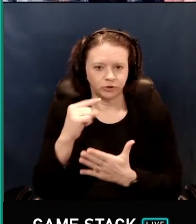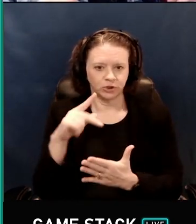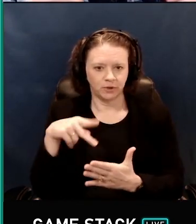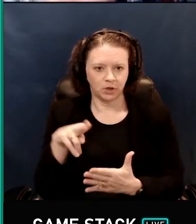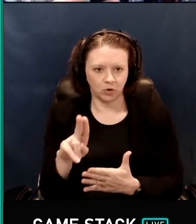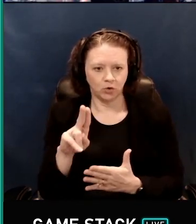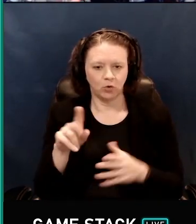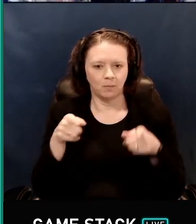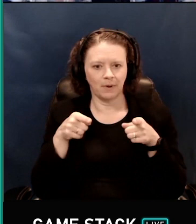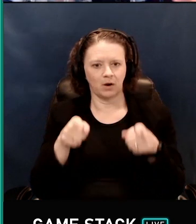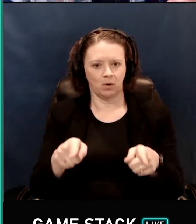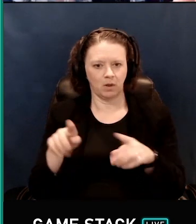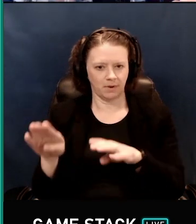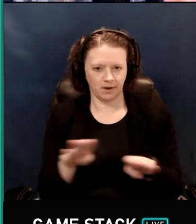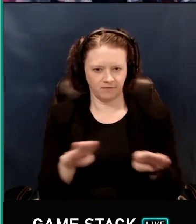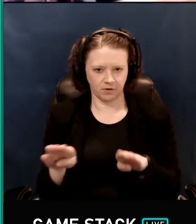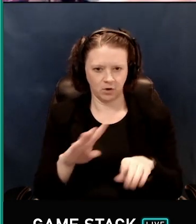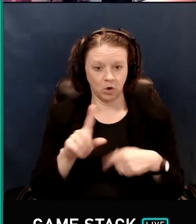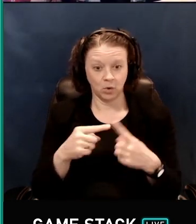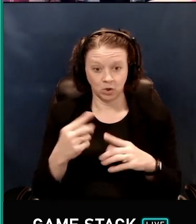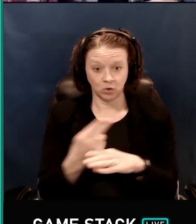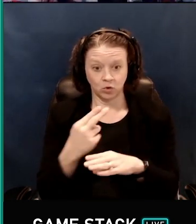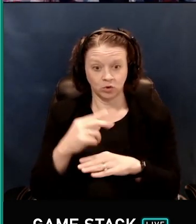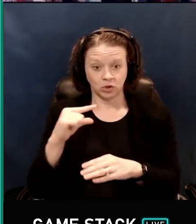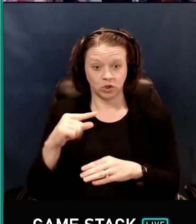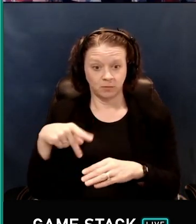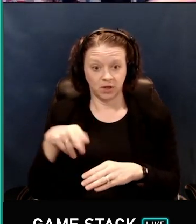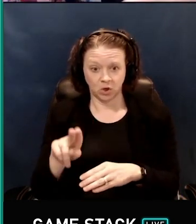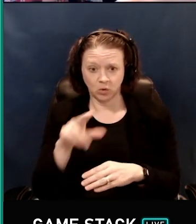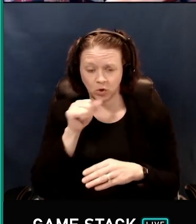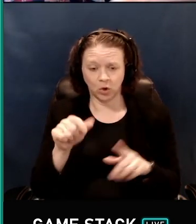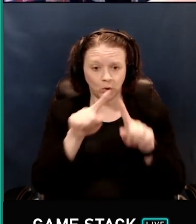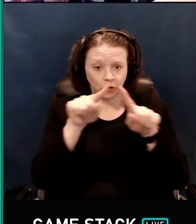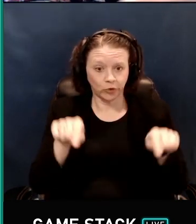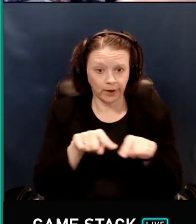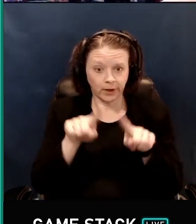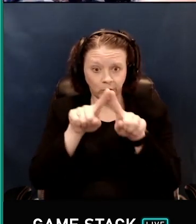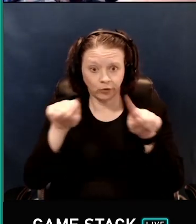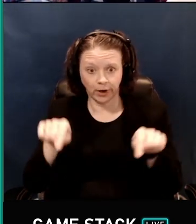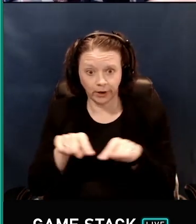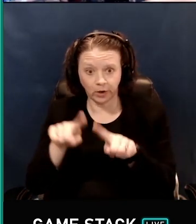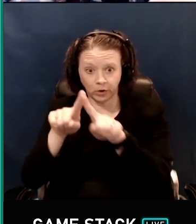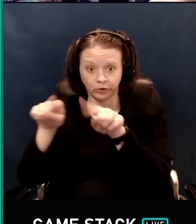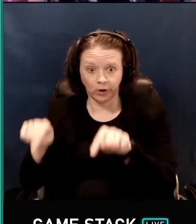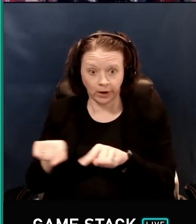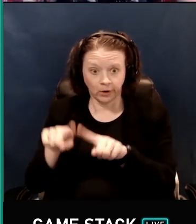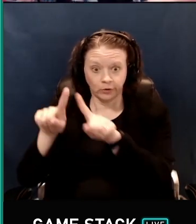A GPU, when you use the GPU, you don't draw one triangle in time. It's not like you're saying: Draw this triangle, then that one and that one,